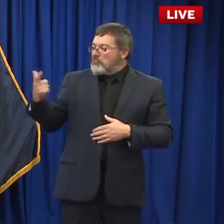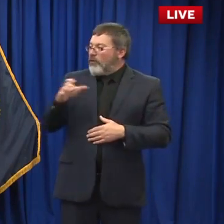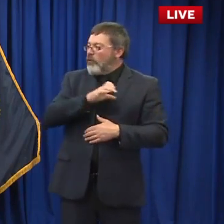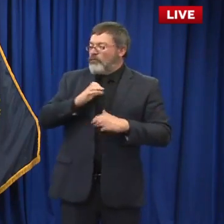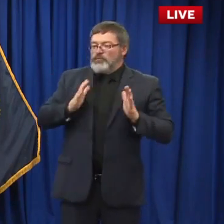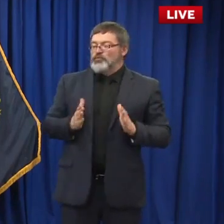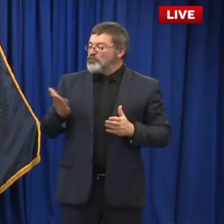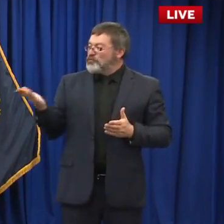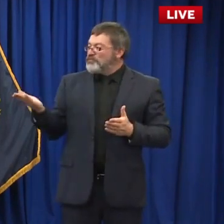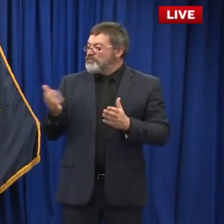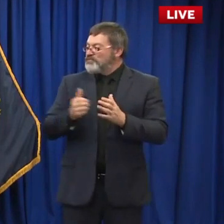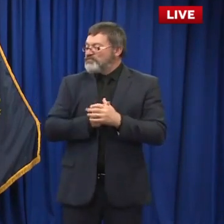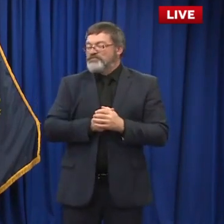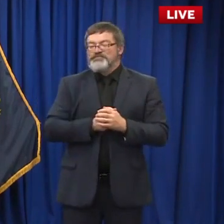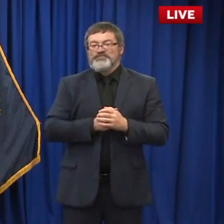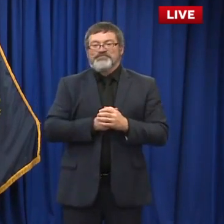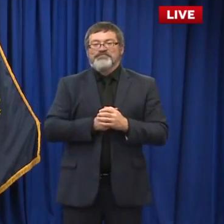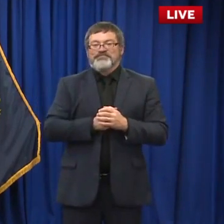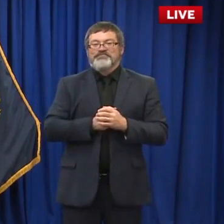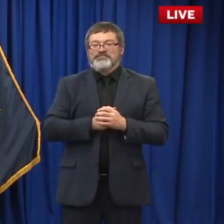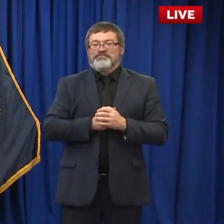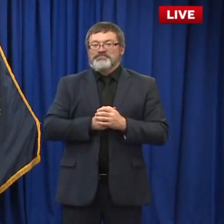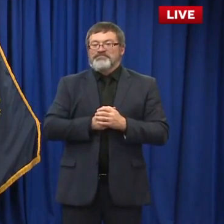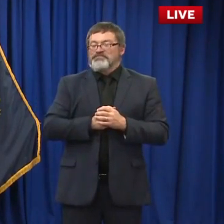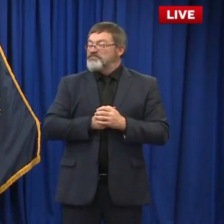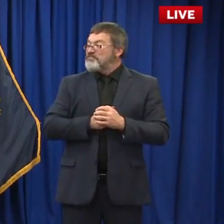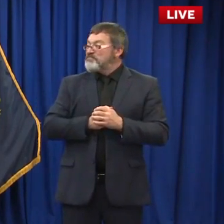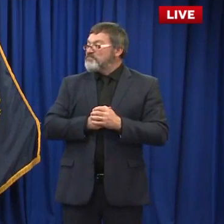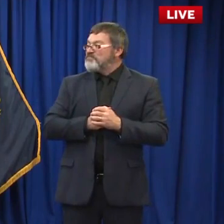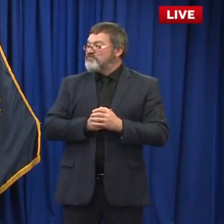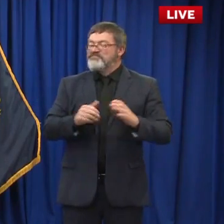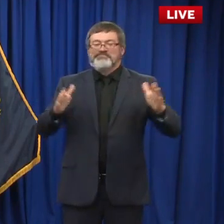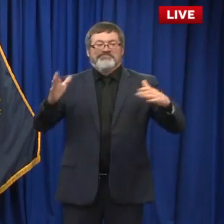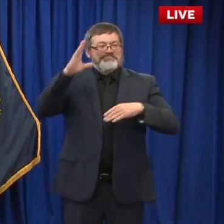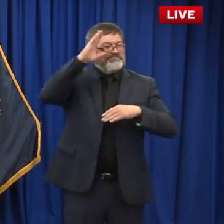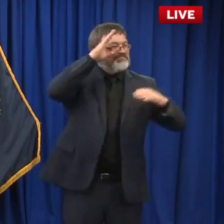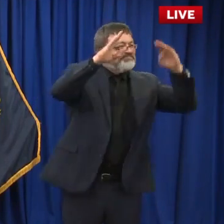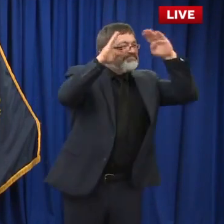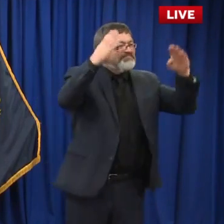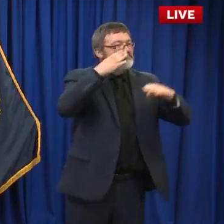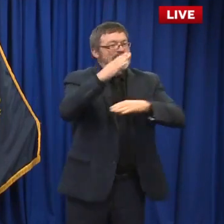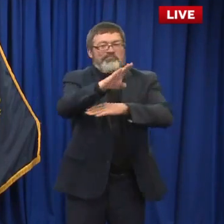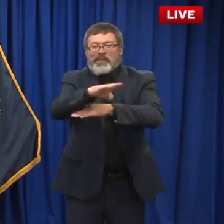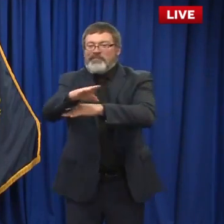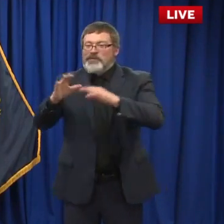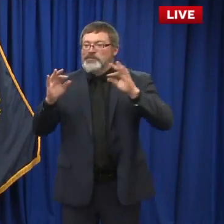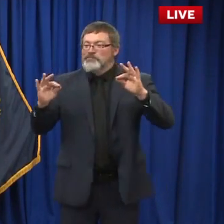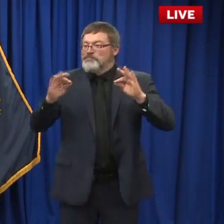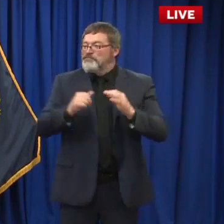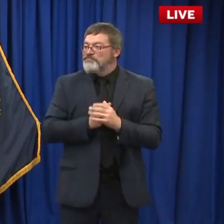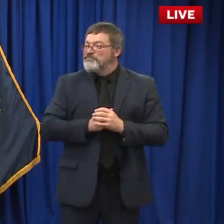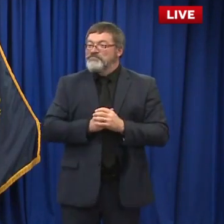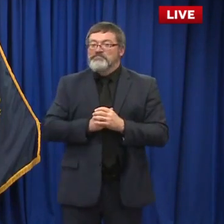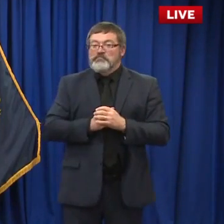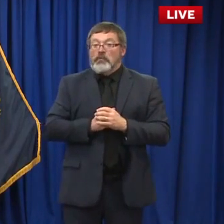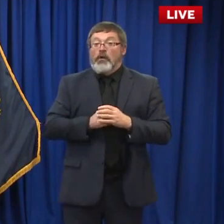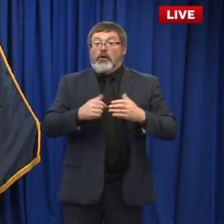SO WITH THAT, I THINK IF COMMISSIONER, WE'LL DO A PUBLIC HEALTH UPDATE.